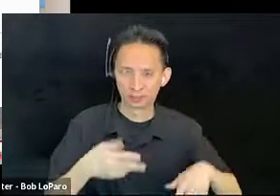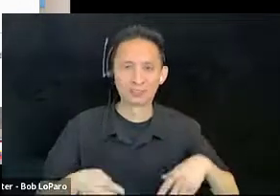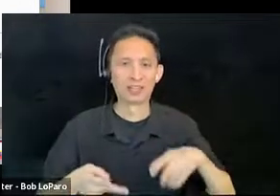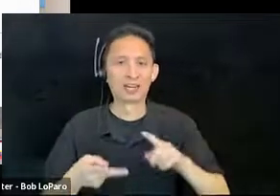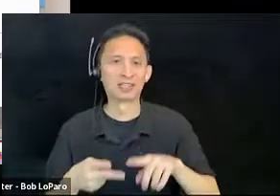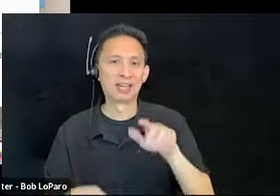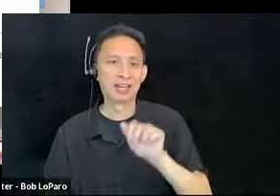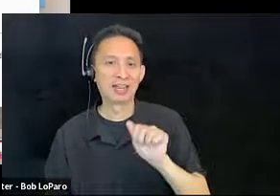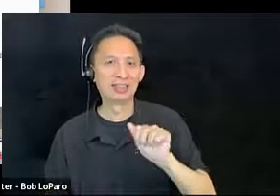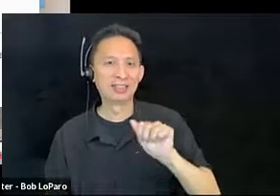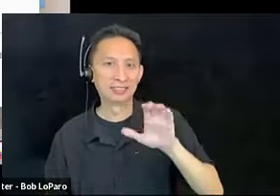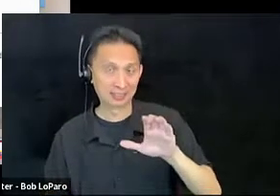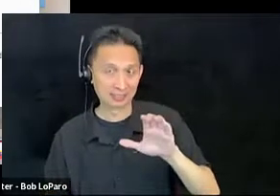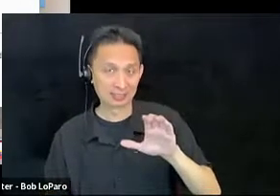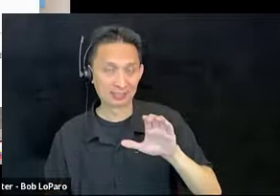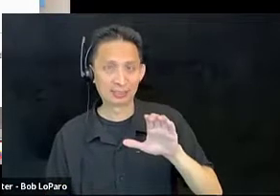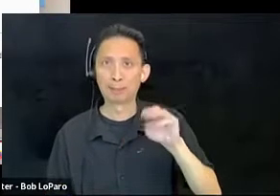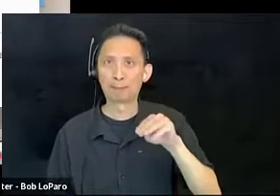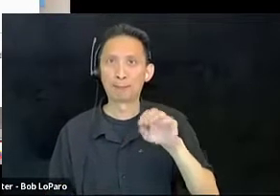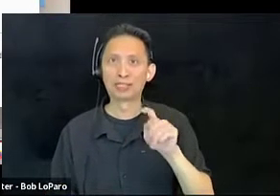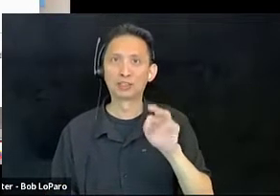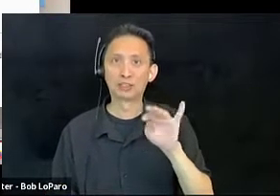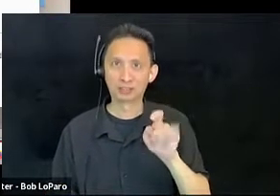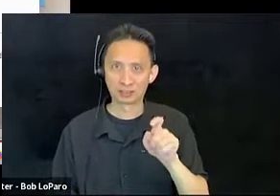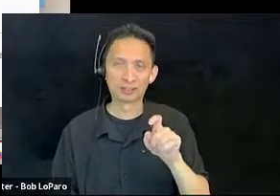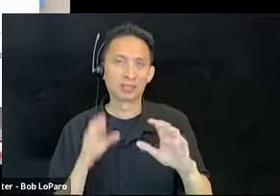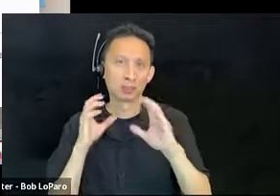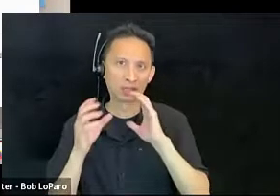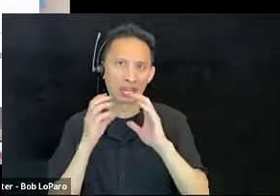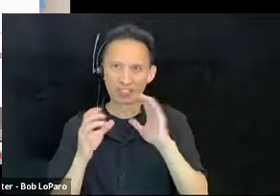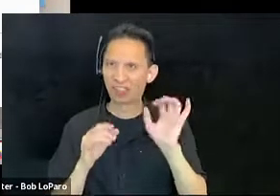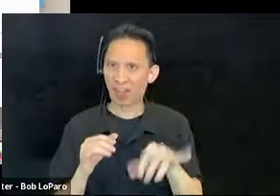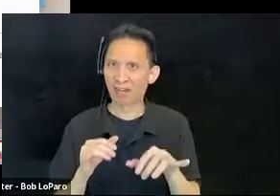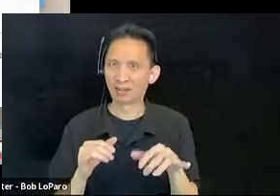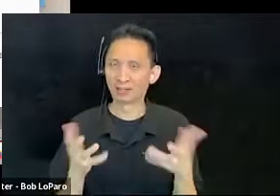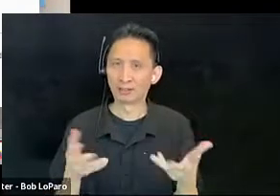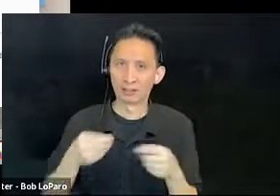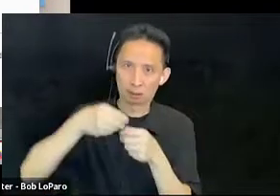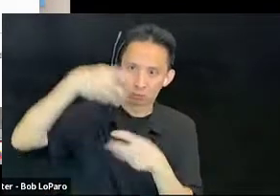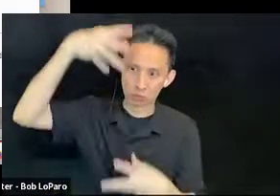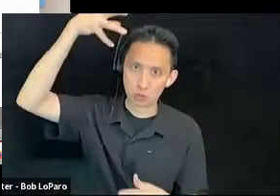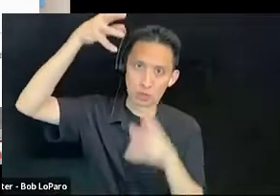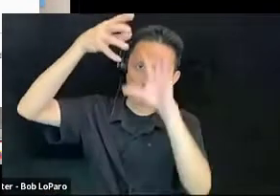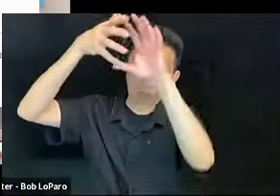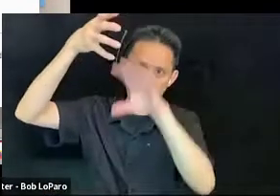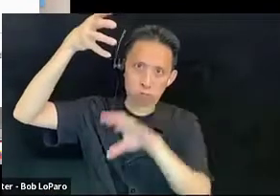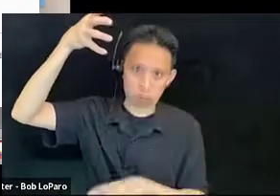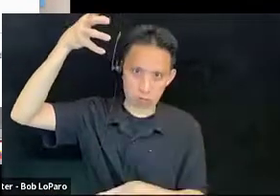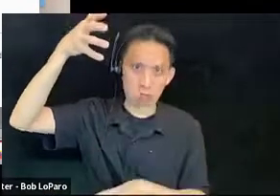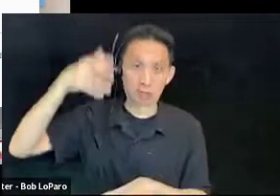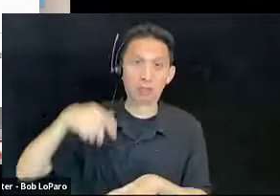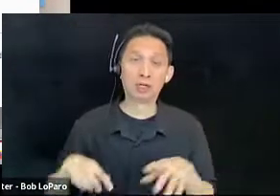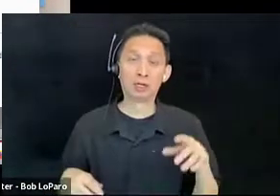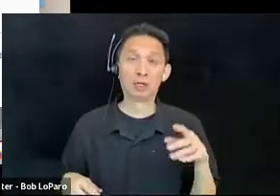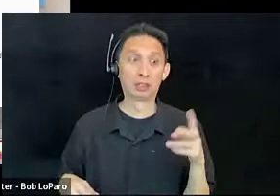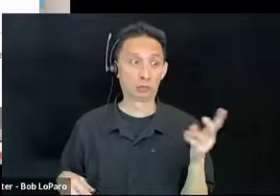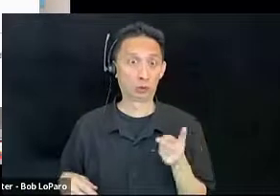from both the CVI range and from the communication matrix. And once you have those two, we're gonna show you how to balance them.